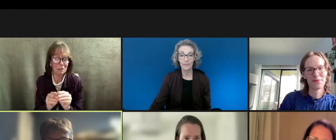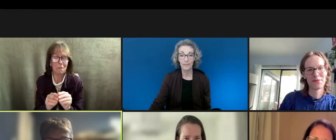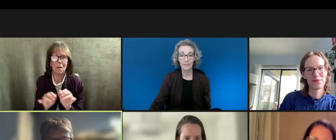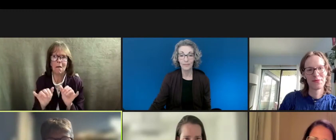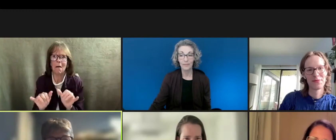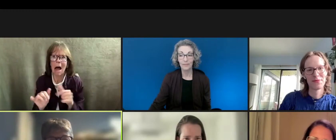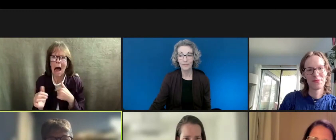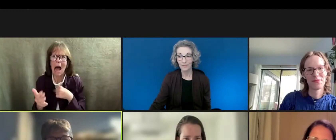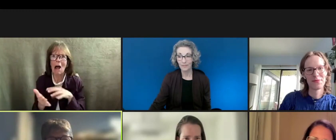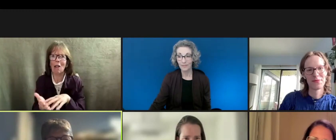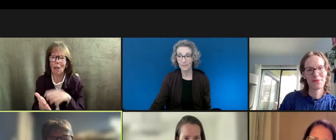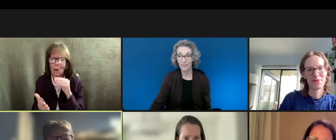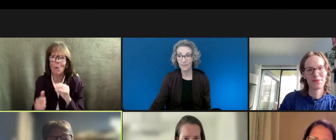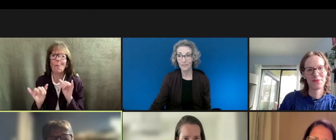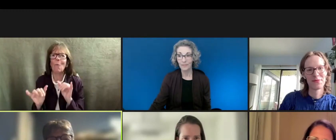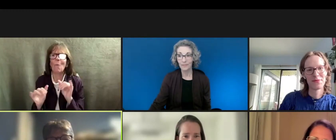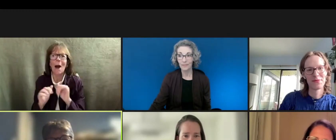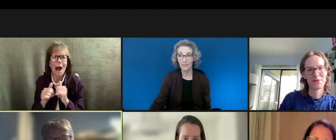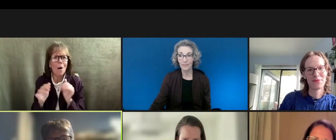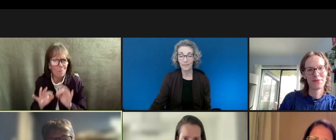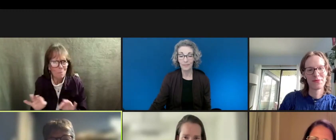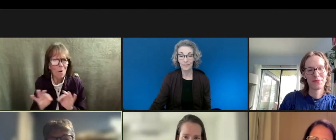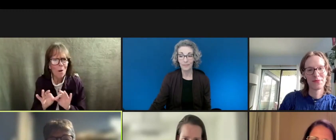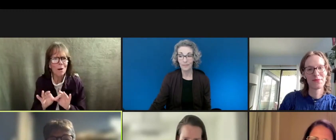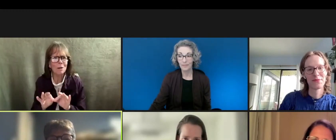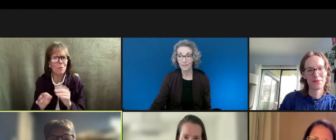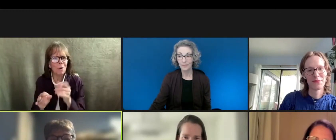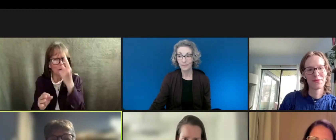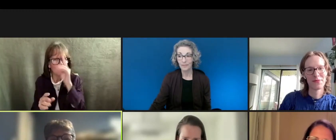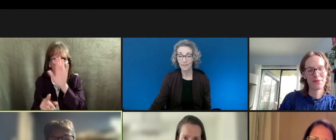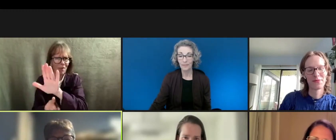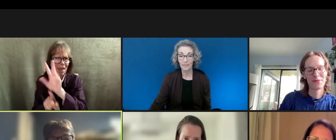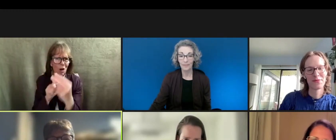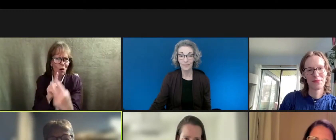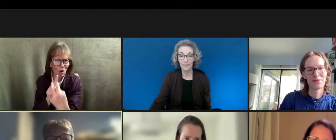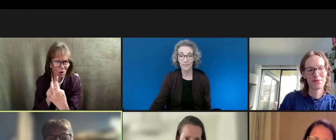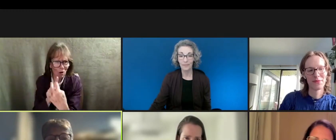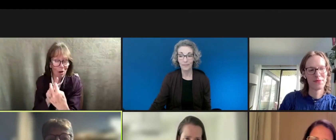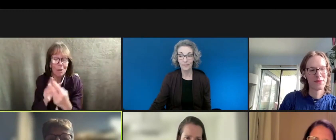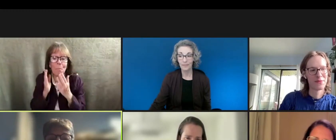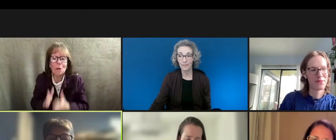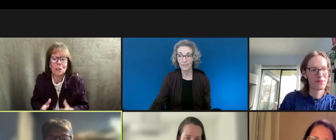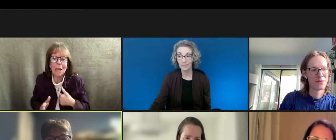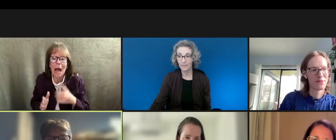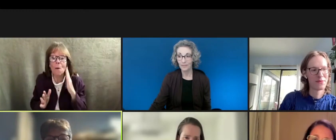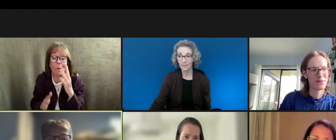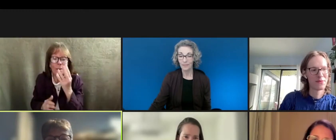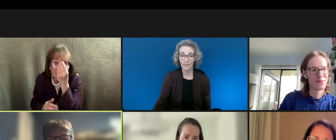the other side so the other person that you're going to disclose to. And understand what are the motives and